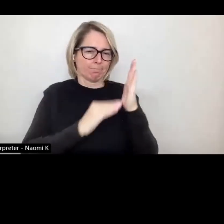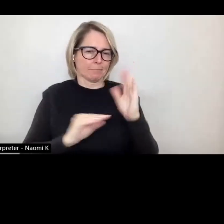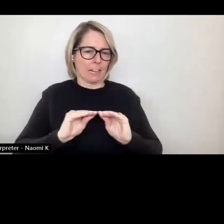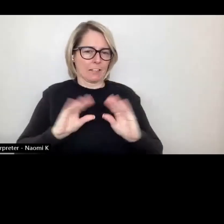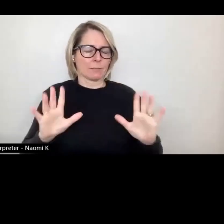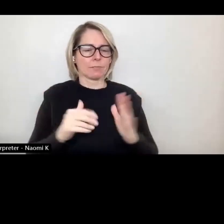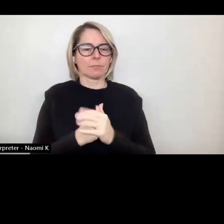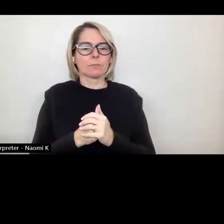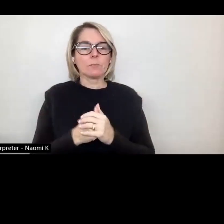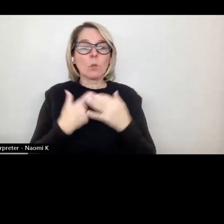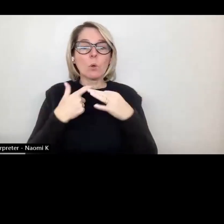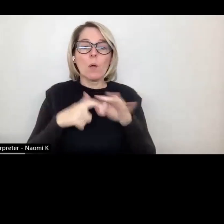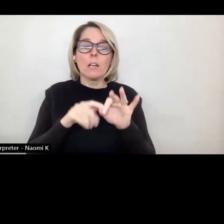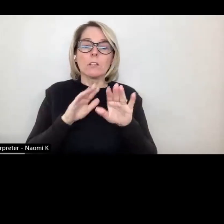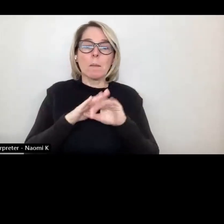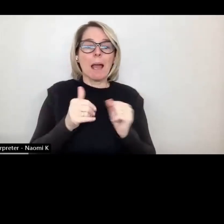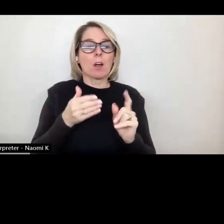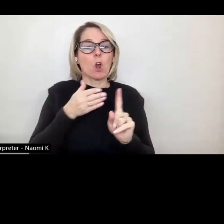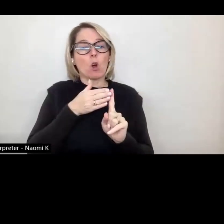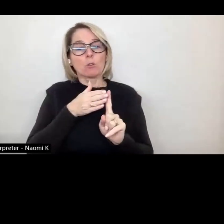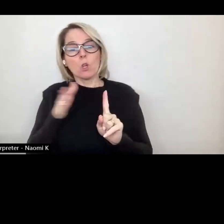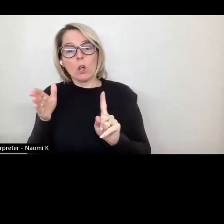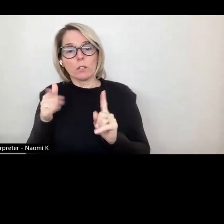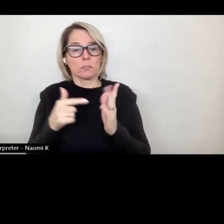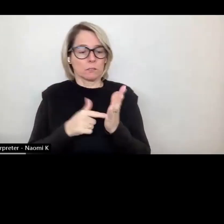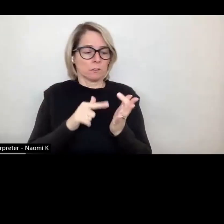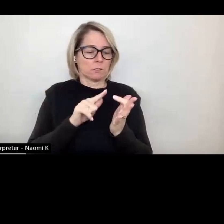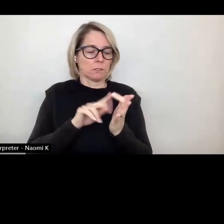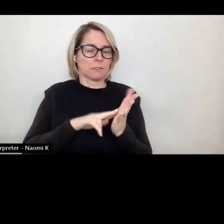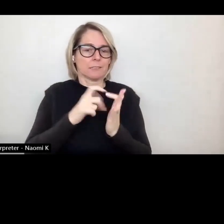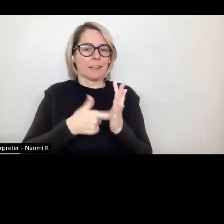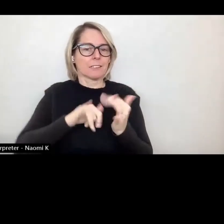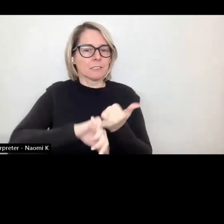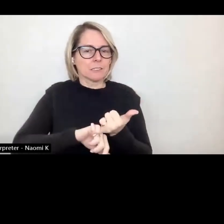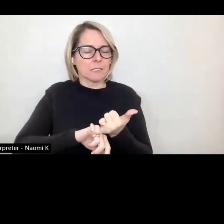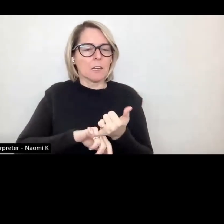I might need just a little bit more information about what is sitting behind that question.